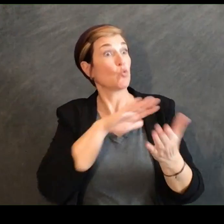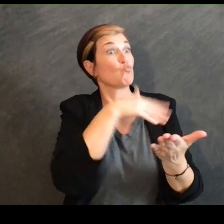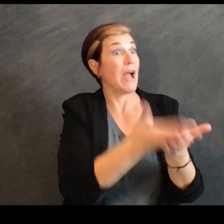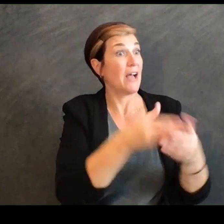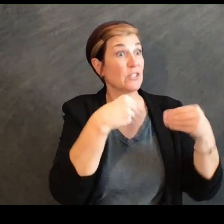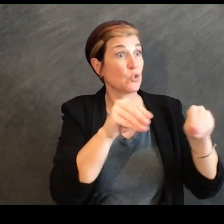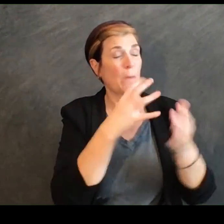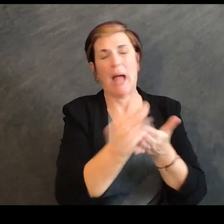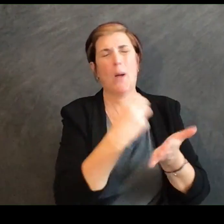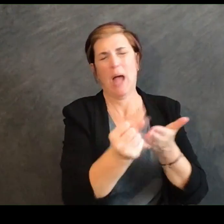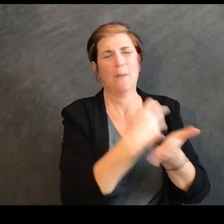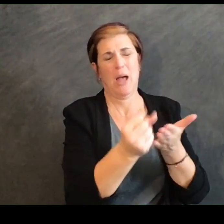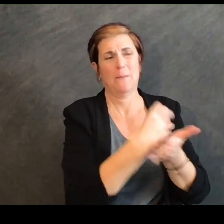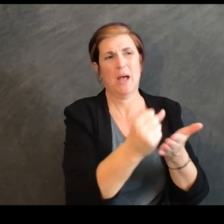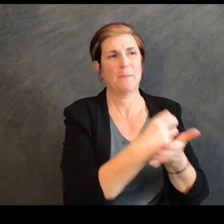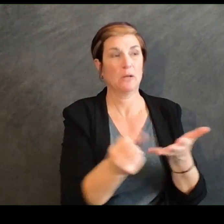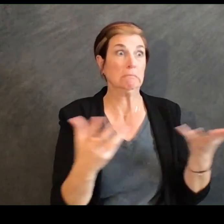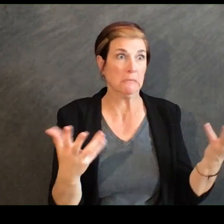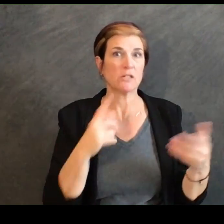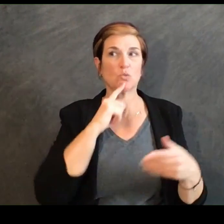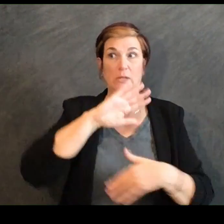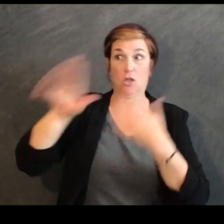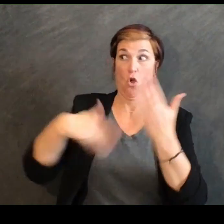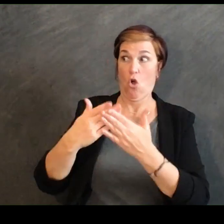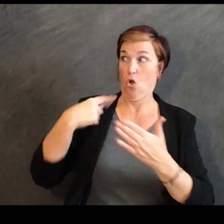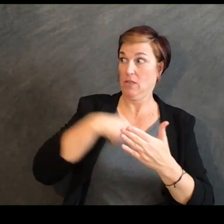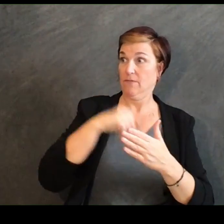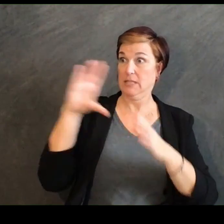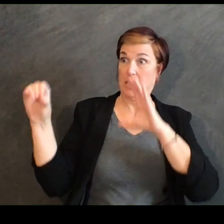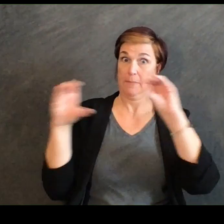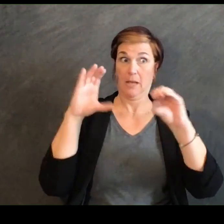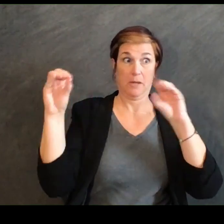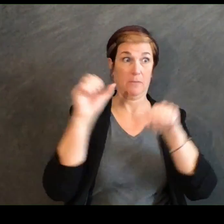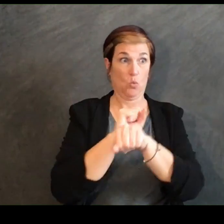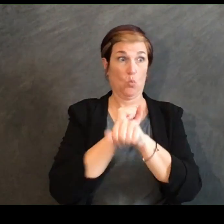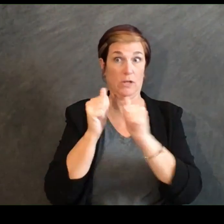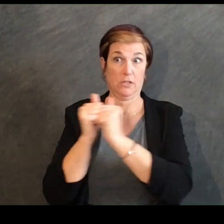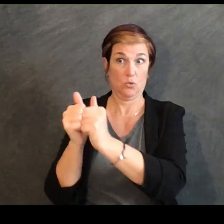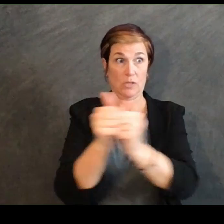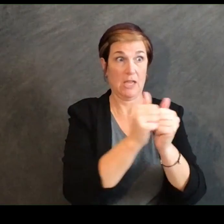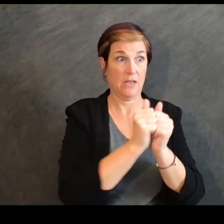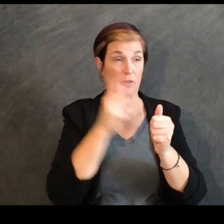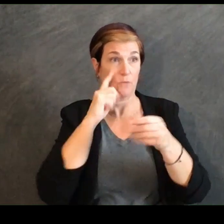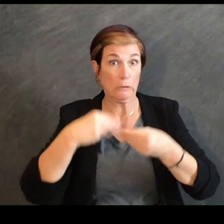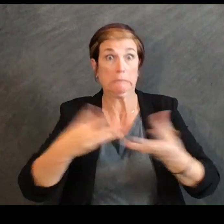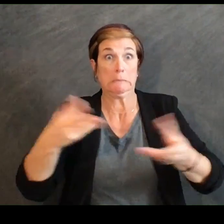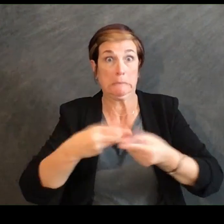just mentioned so all the retailers will be working hand in hand with the suppliers to bring that to the market as fast as we can what is your advice